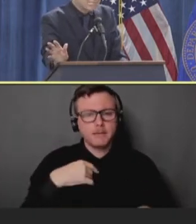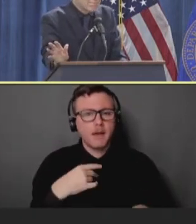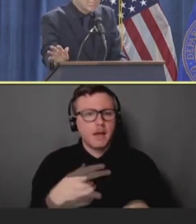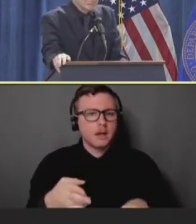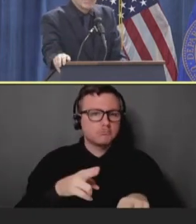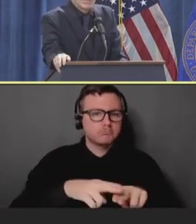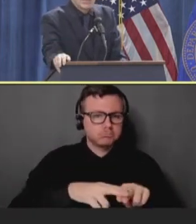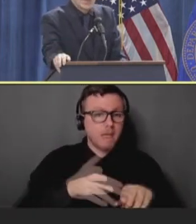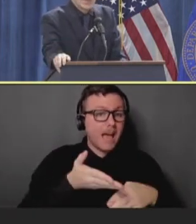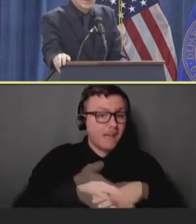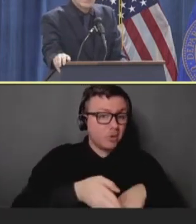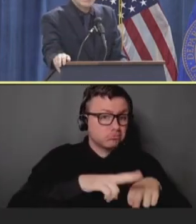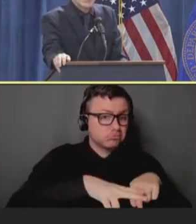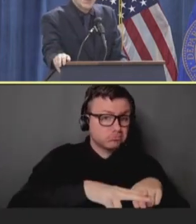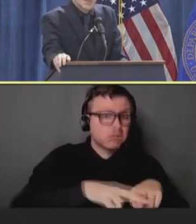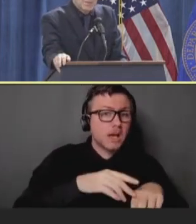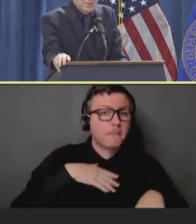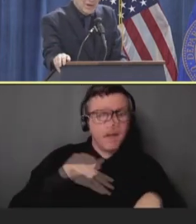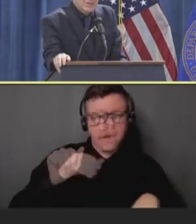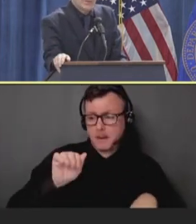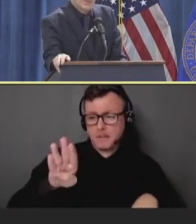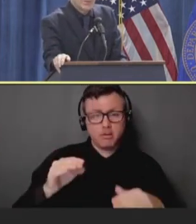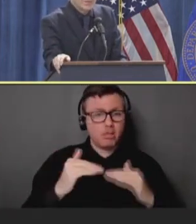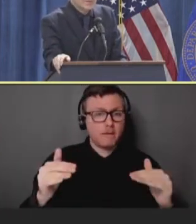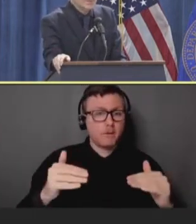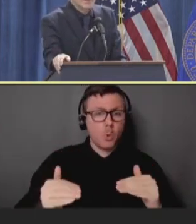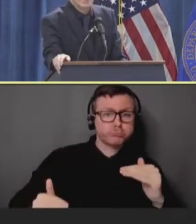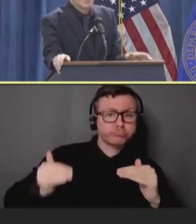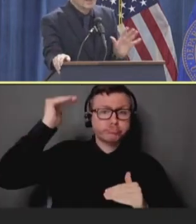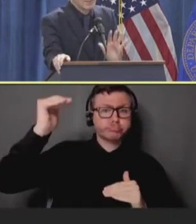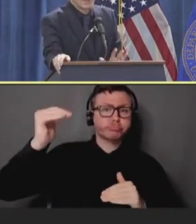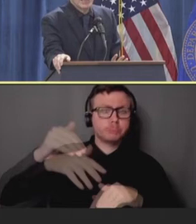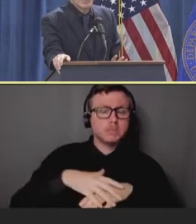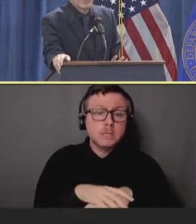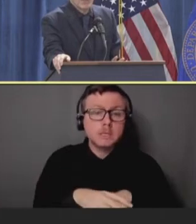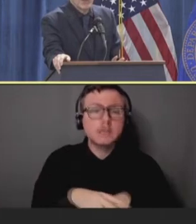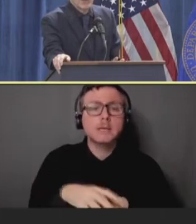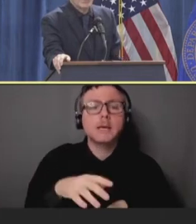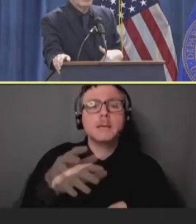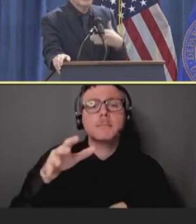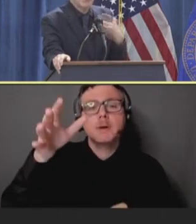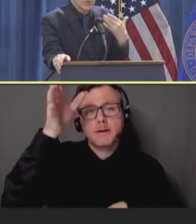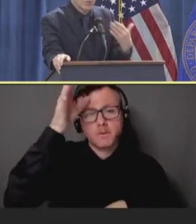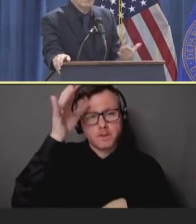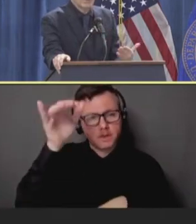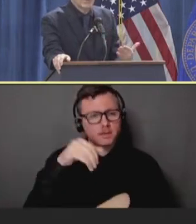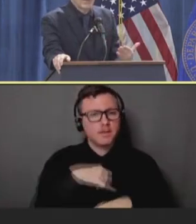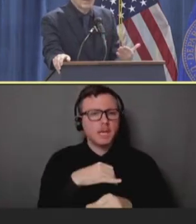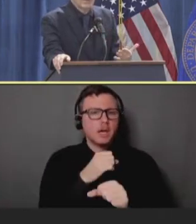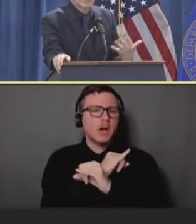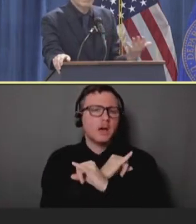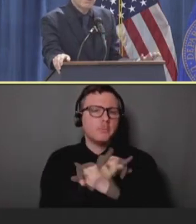So, my [unintelligible] the immunologic memory is there, you'll be protected.